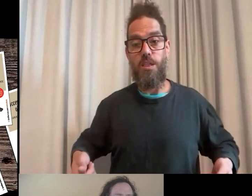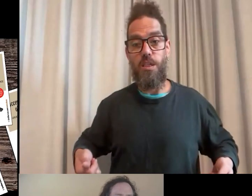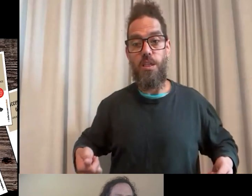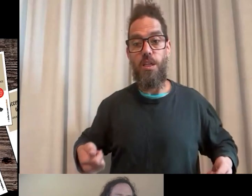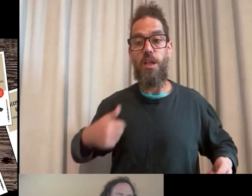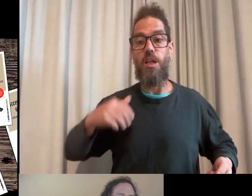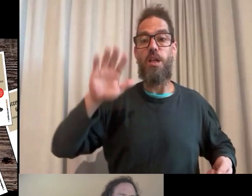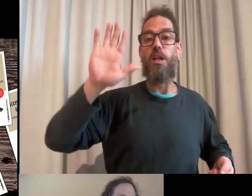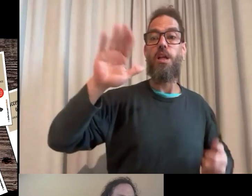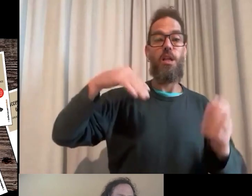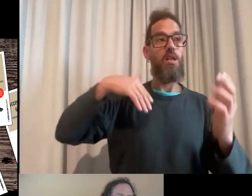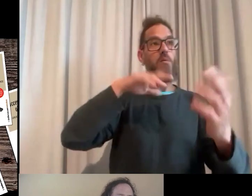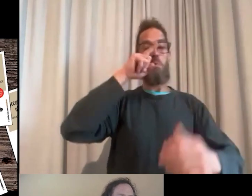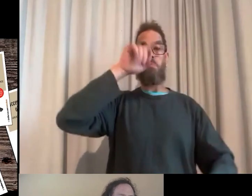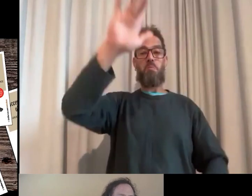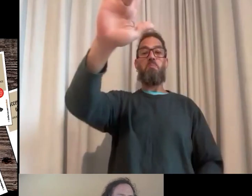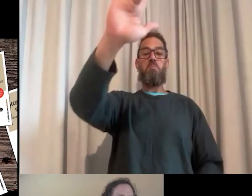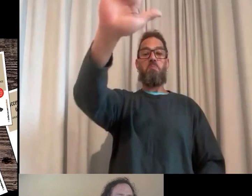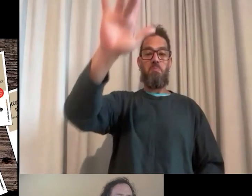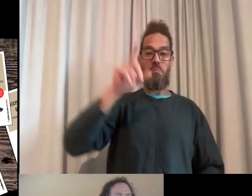If I can't roll my wheelchair up to it close enough